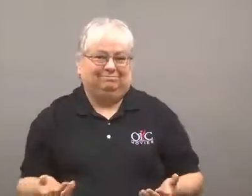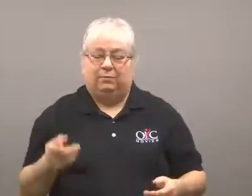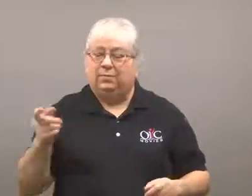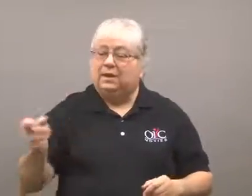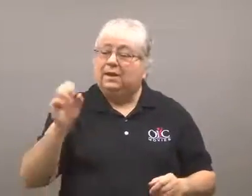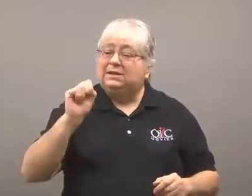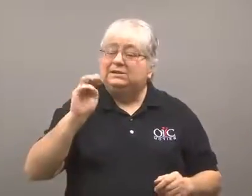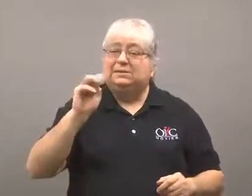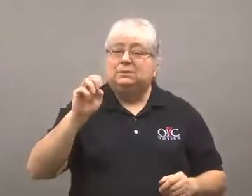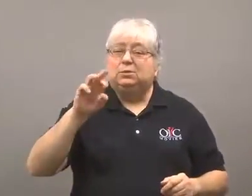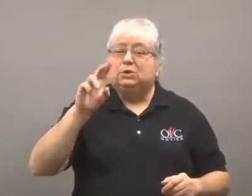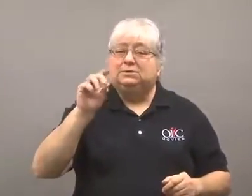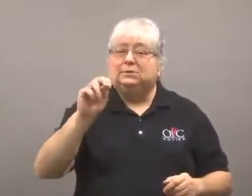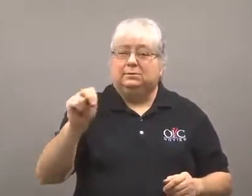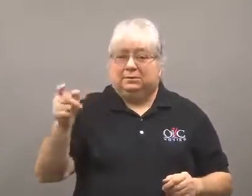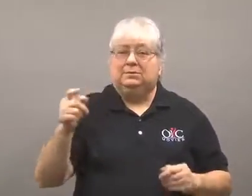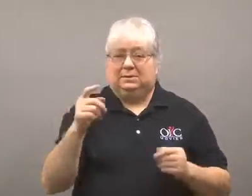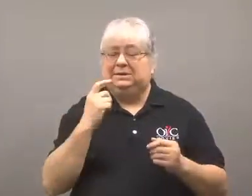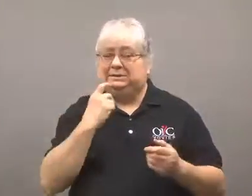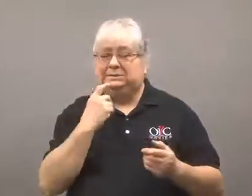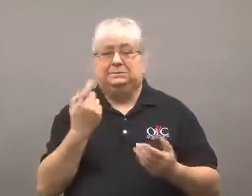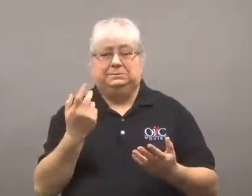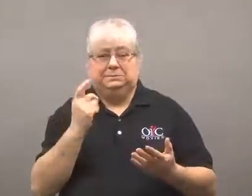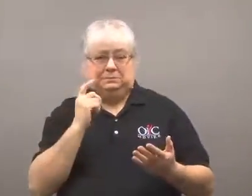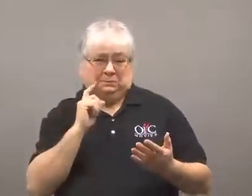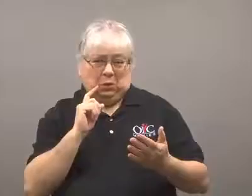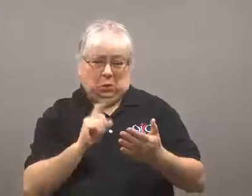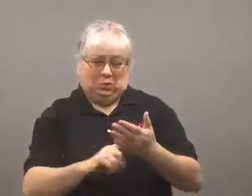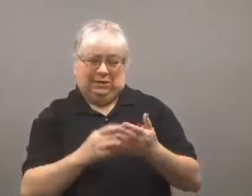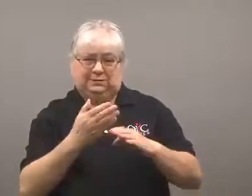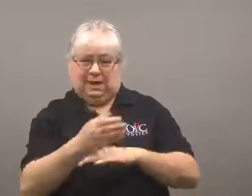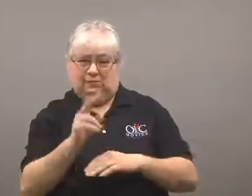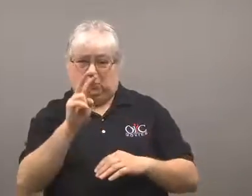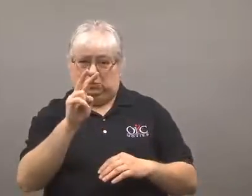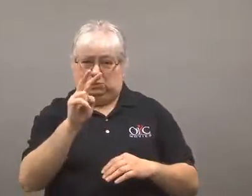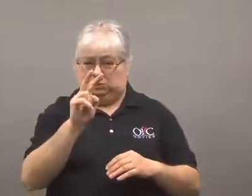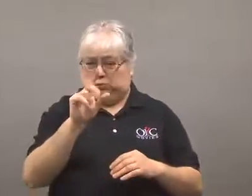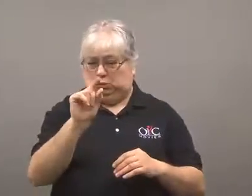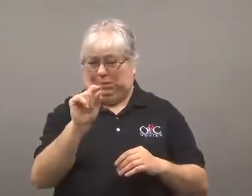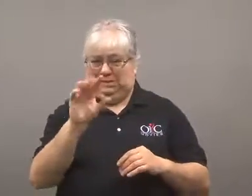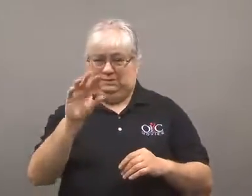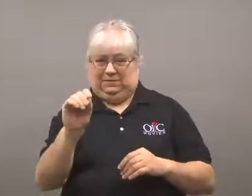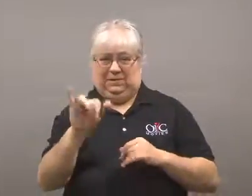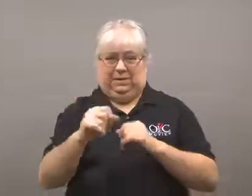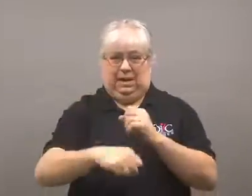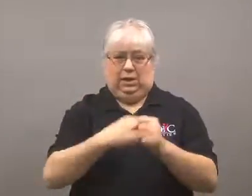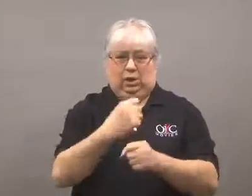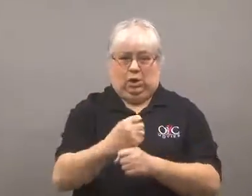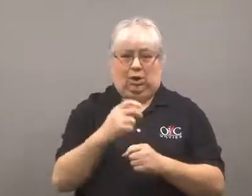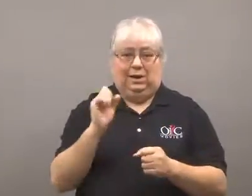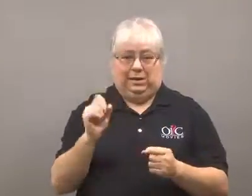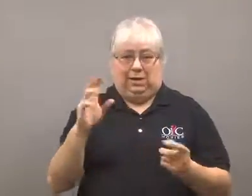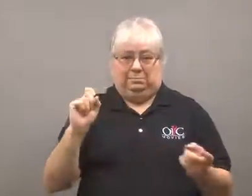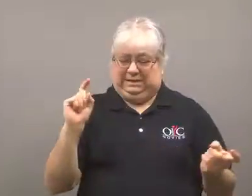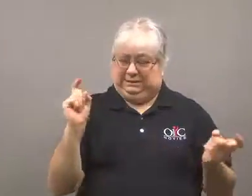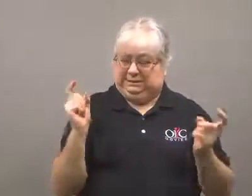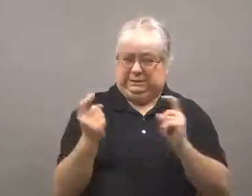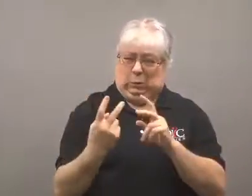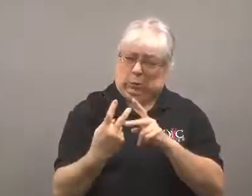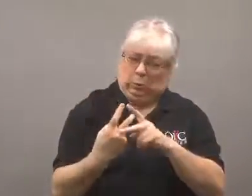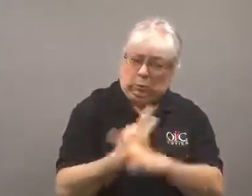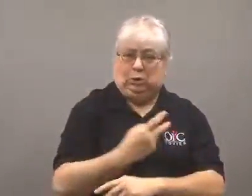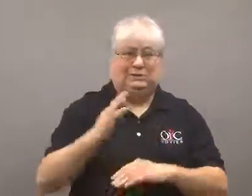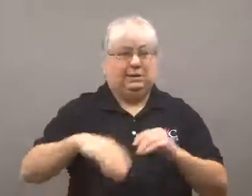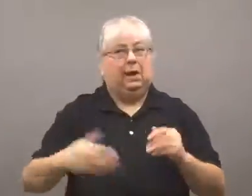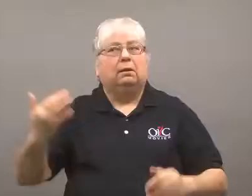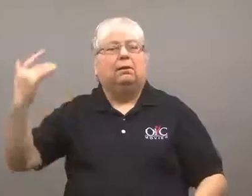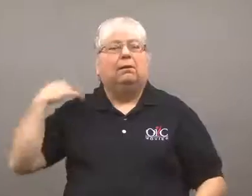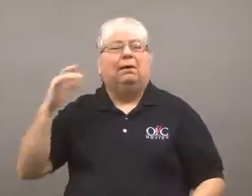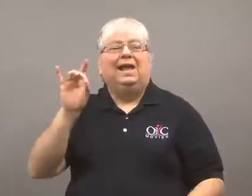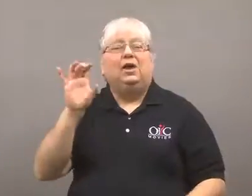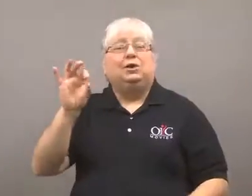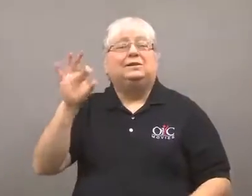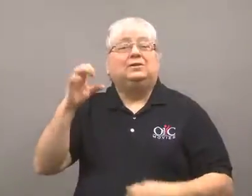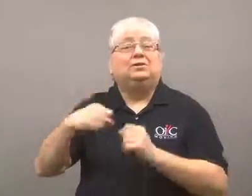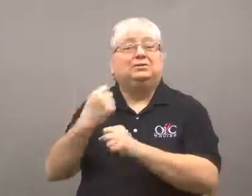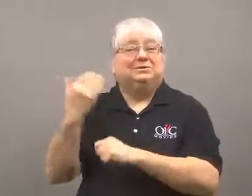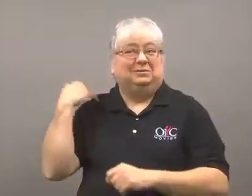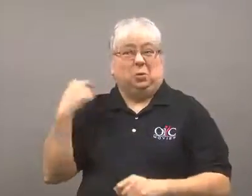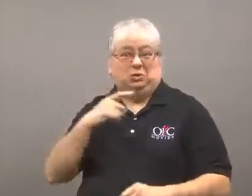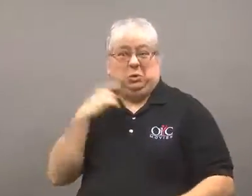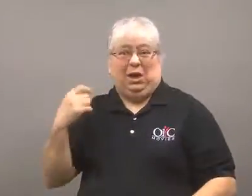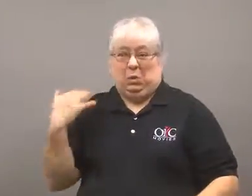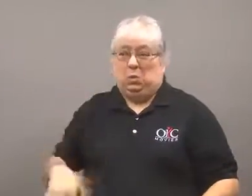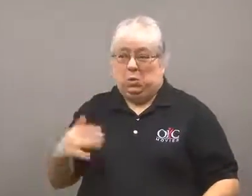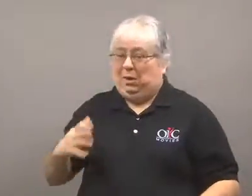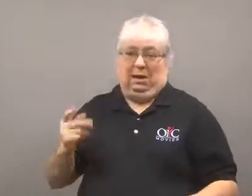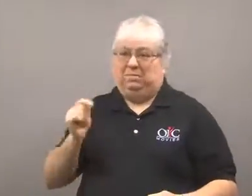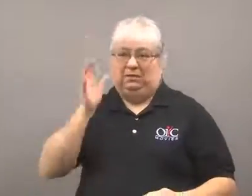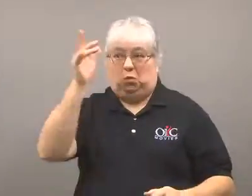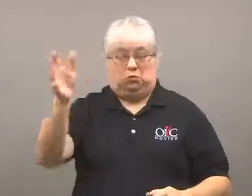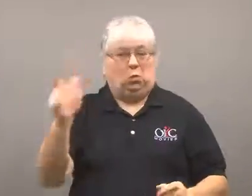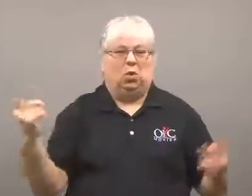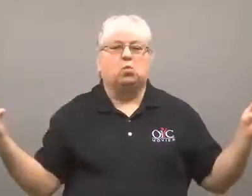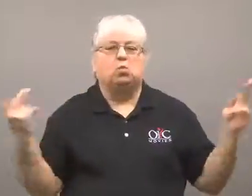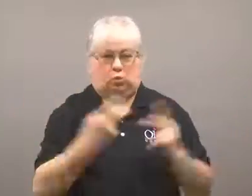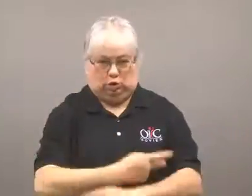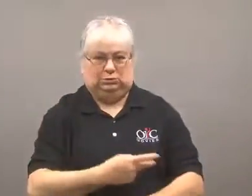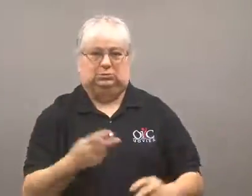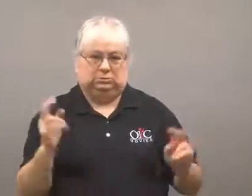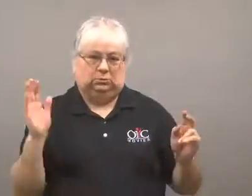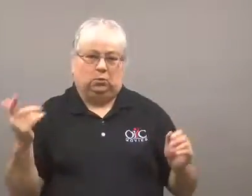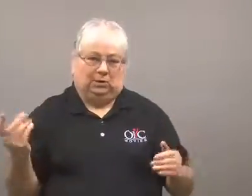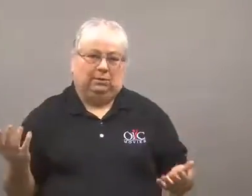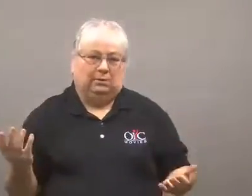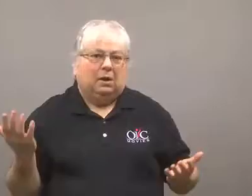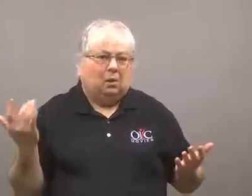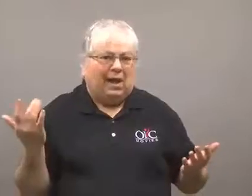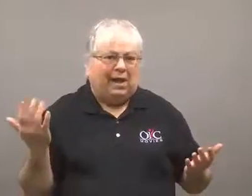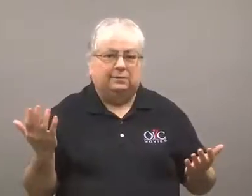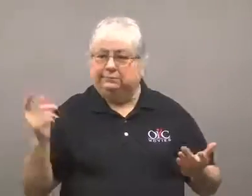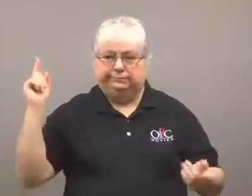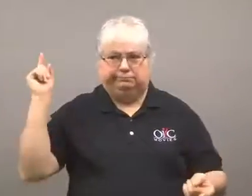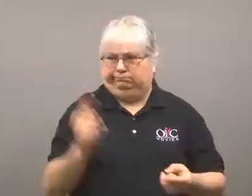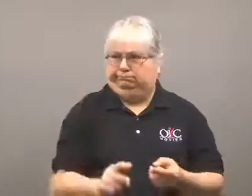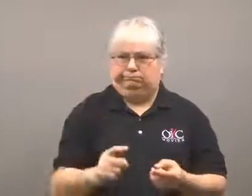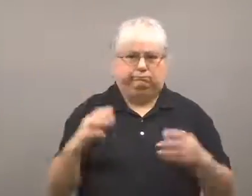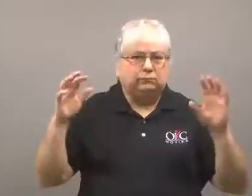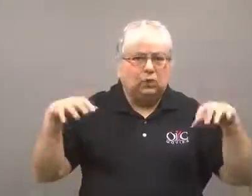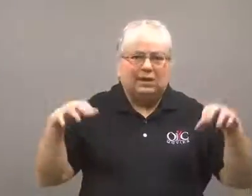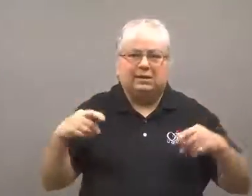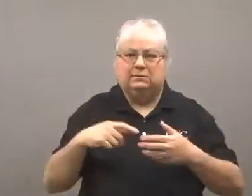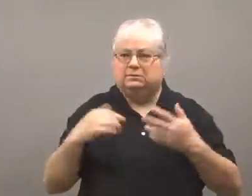Smerdon says if a drought occurs after 2050, it will be worse than the one 800 or 900 years ago.